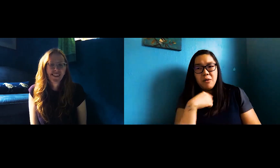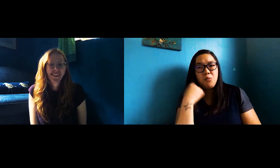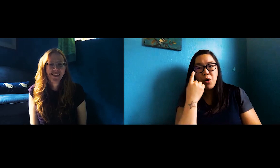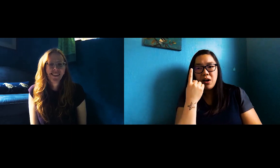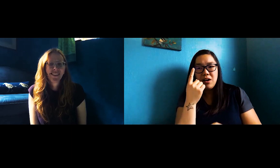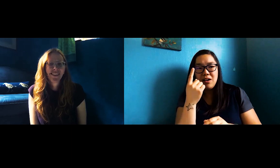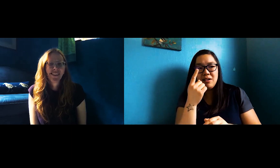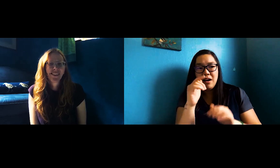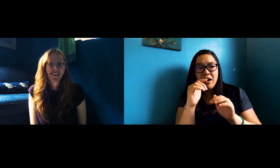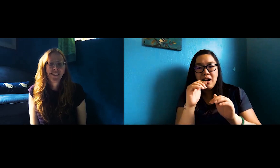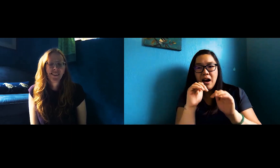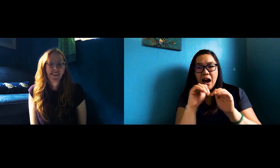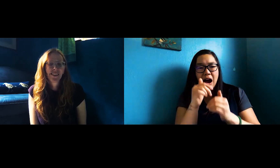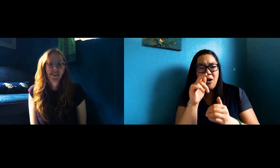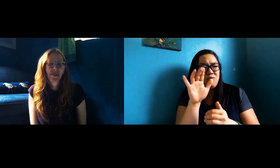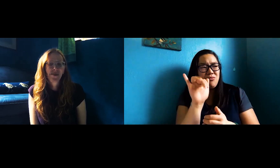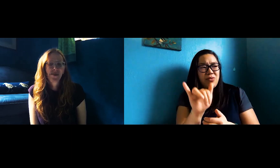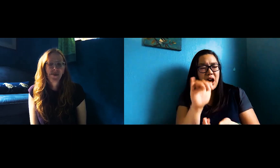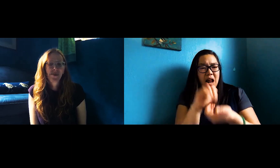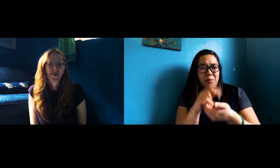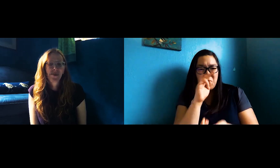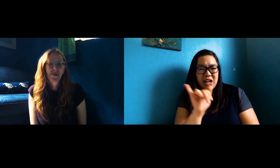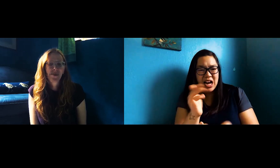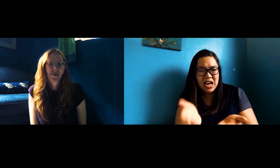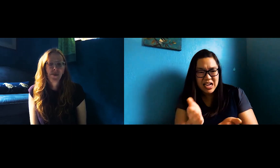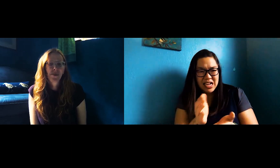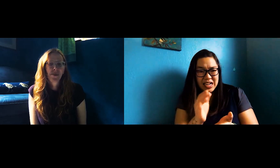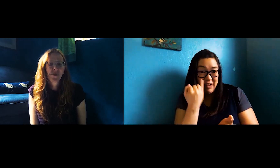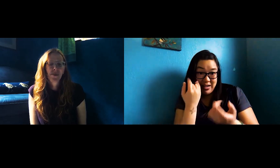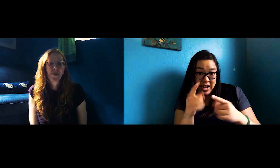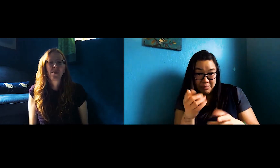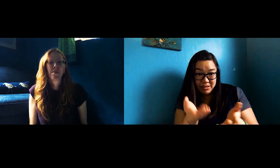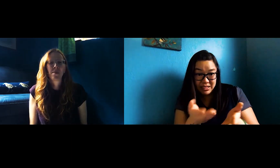similar, but you obviously have such different styles, and unique styles, and I wonder